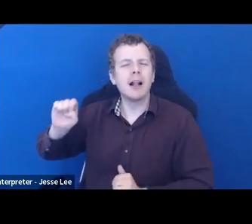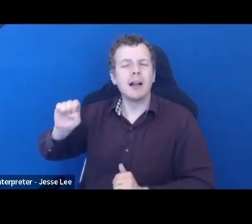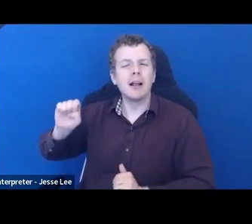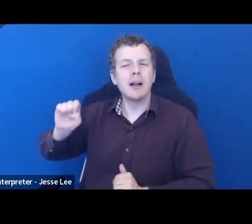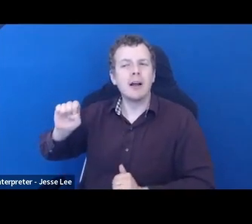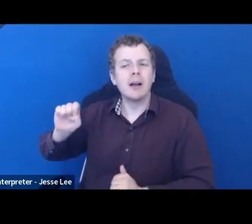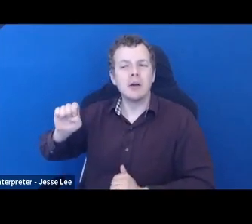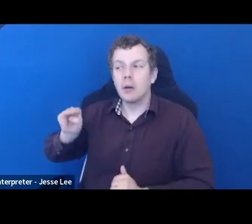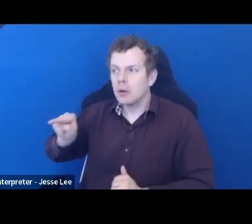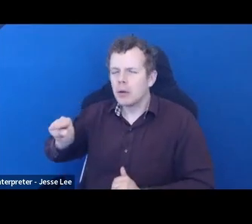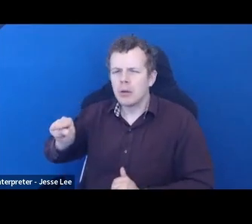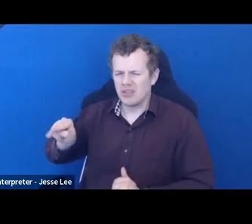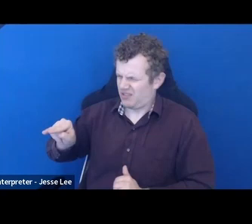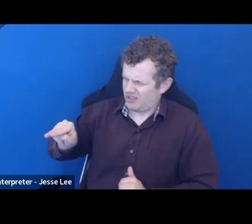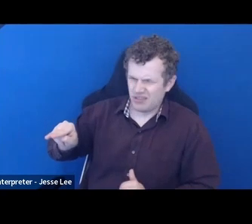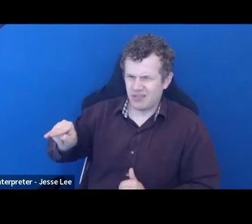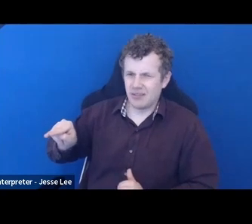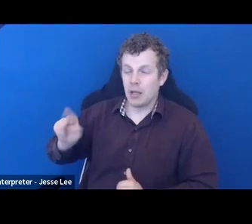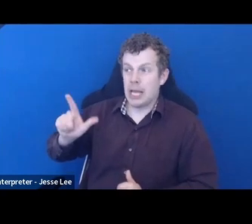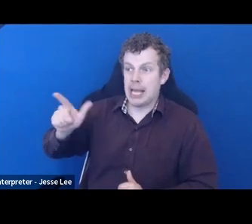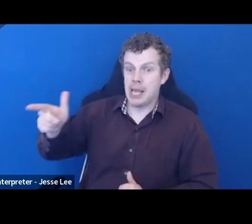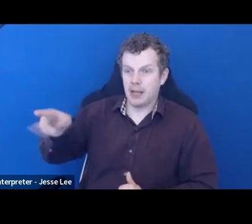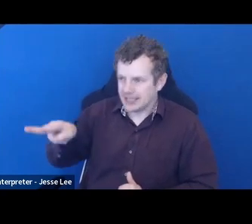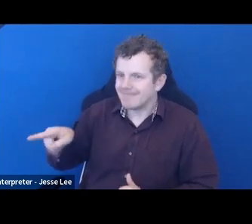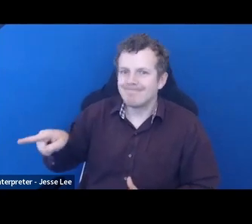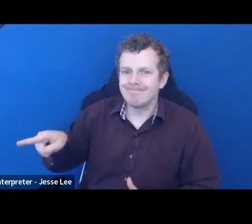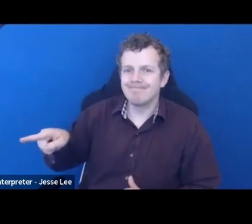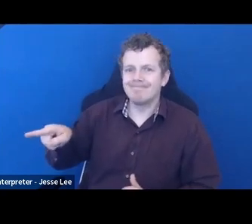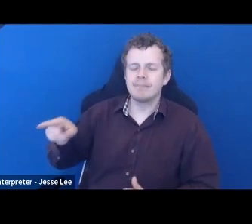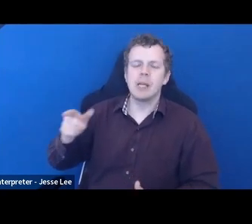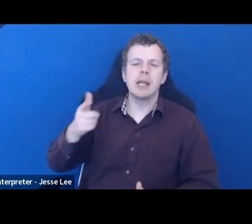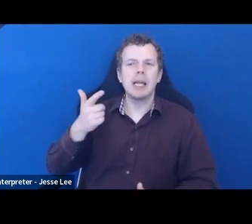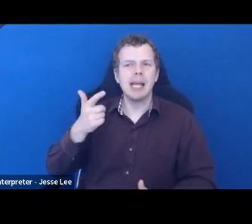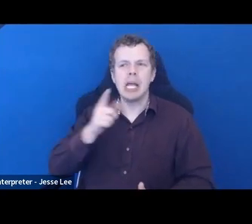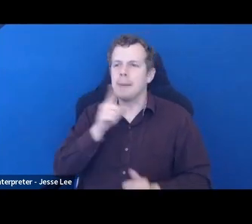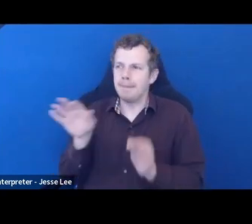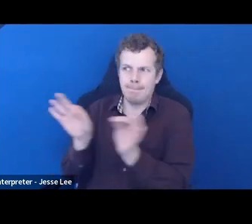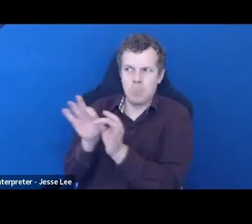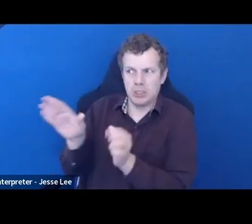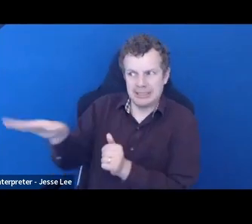So the more kind of on it that we are, I think maybe that can help as well.